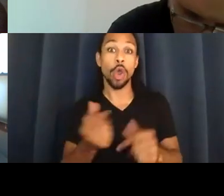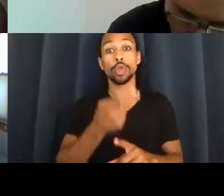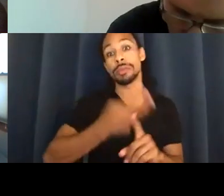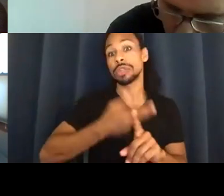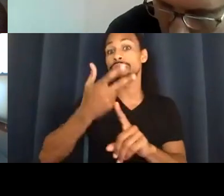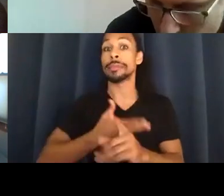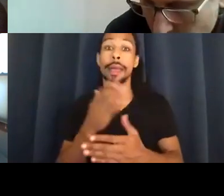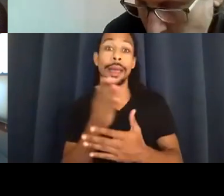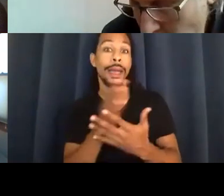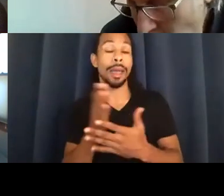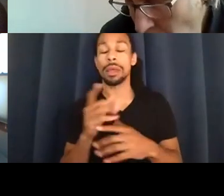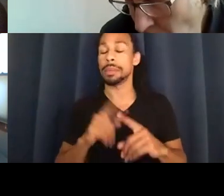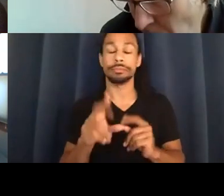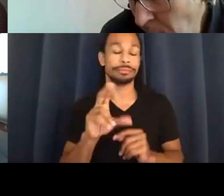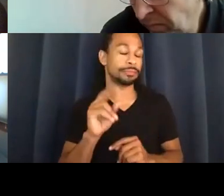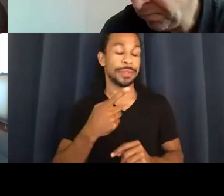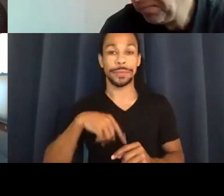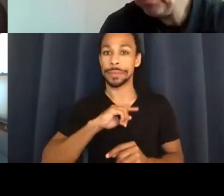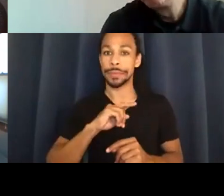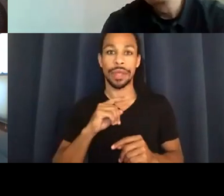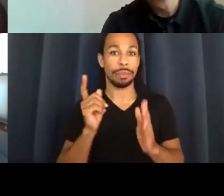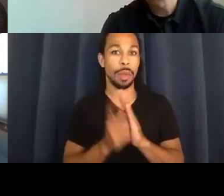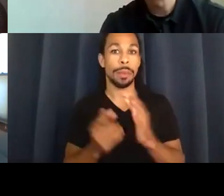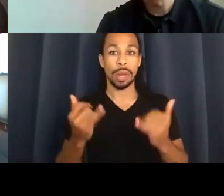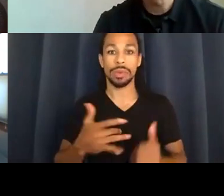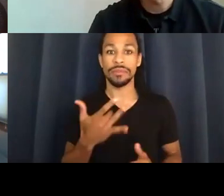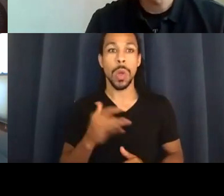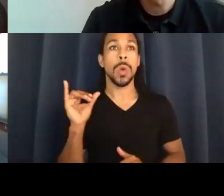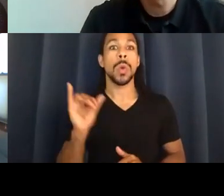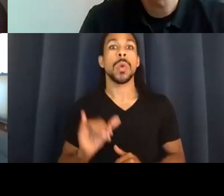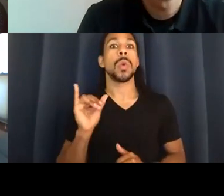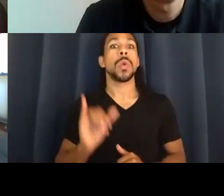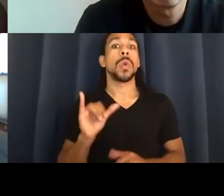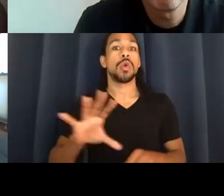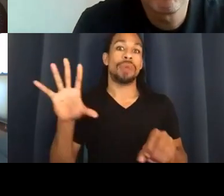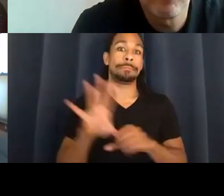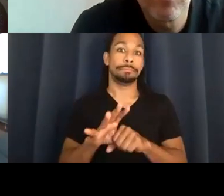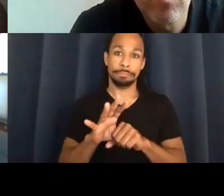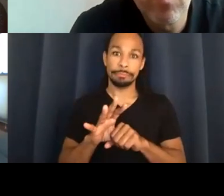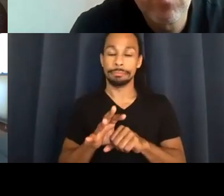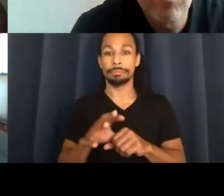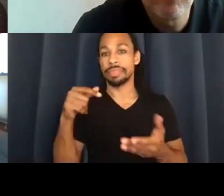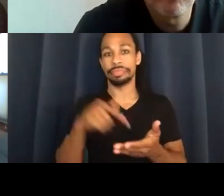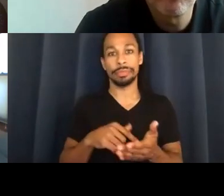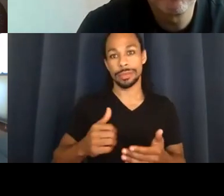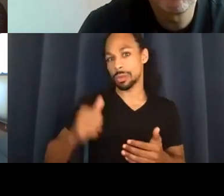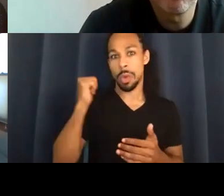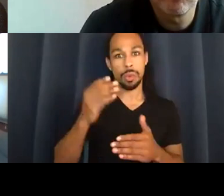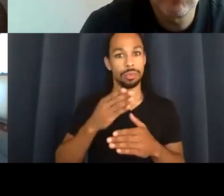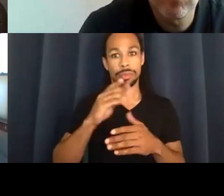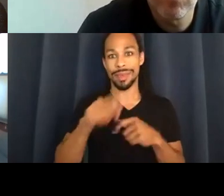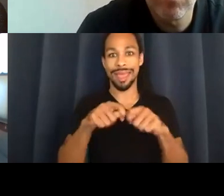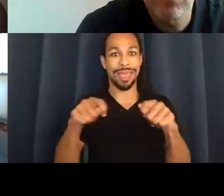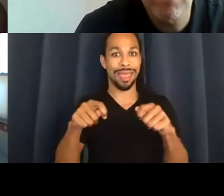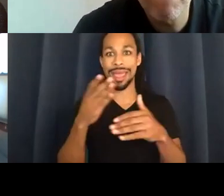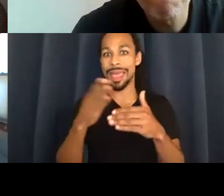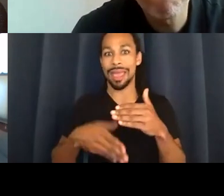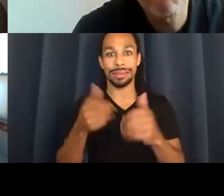is like now oh, crap. This is not ending any 18:12:38 time soon, at least from what I'm